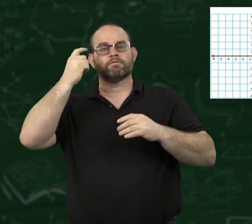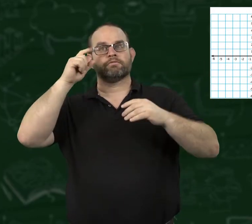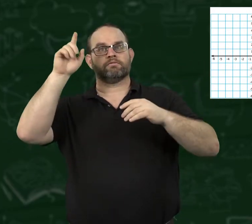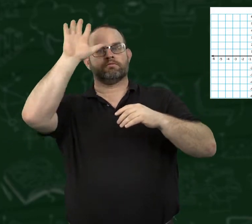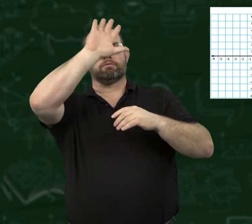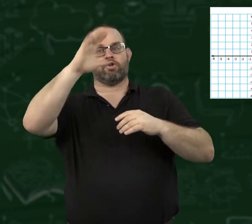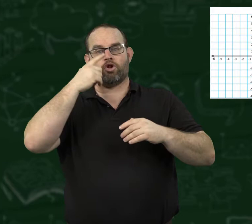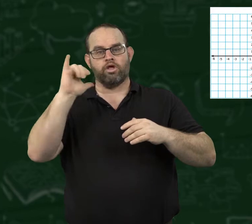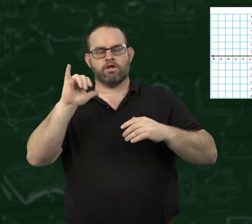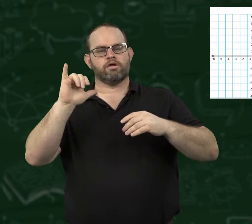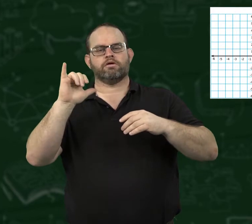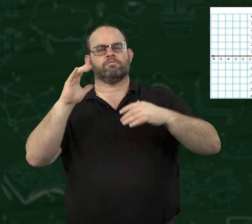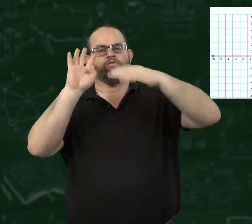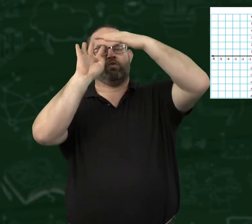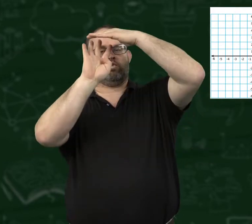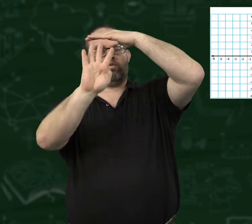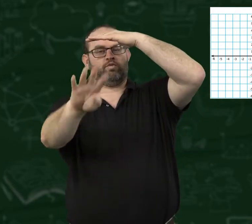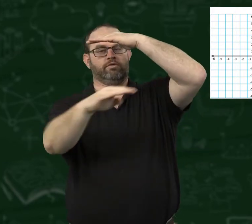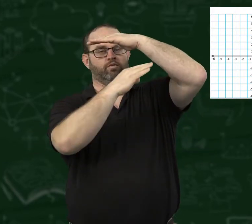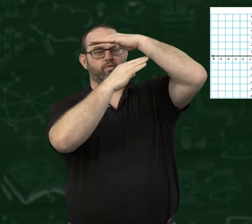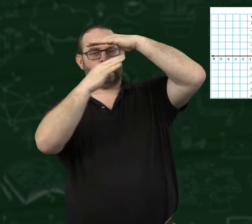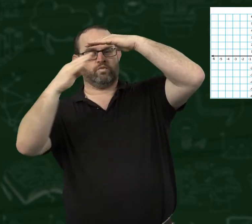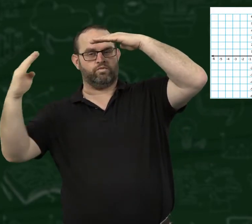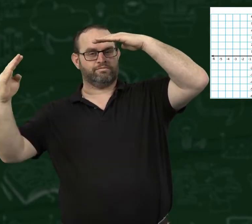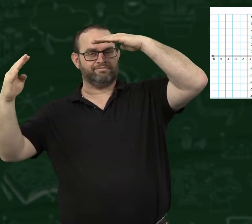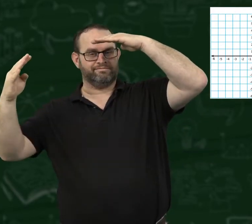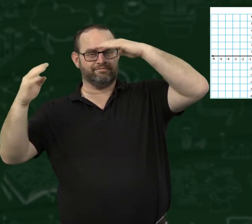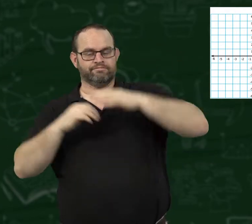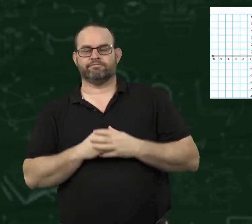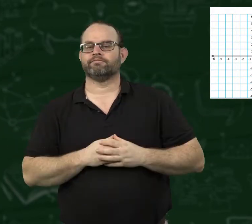He imagined his ceiling was a grid.